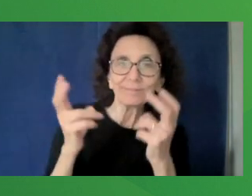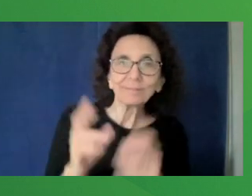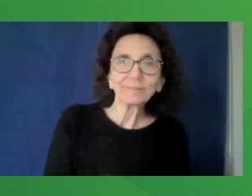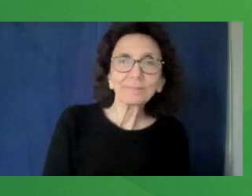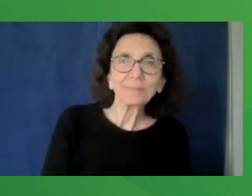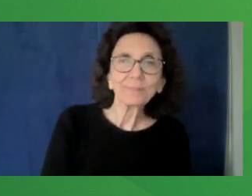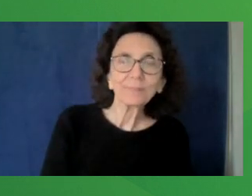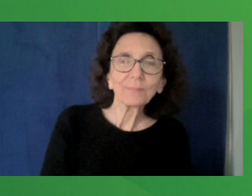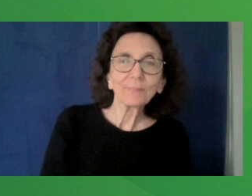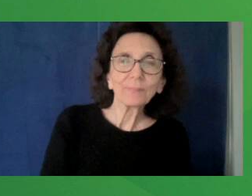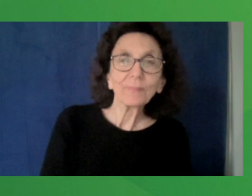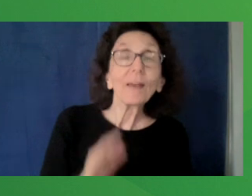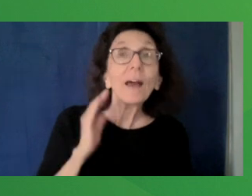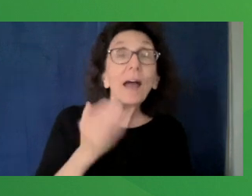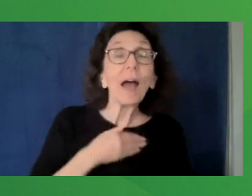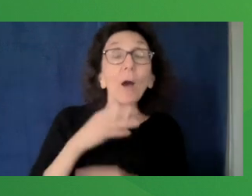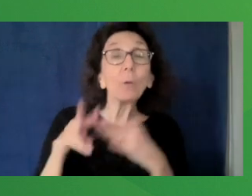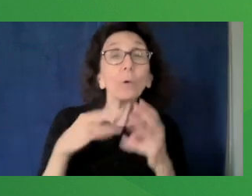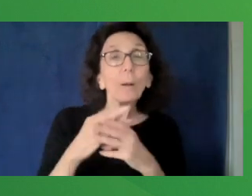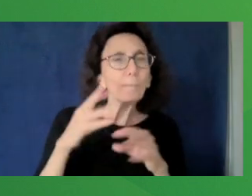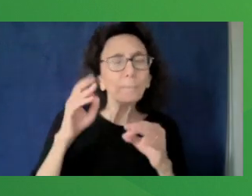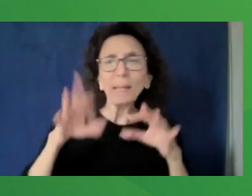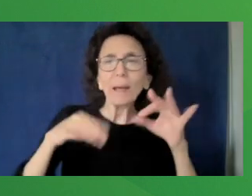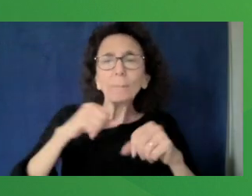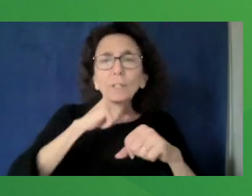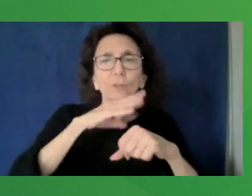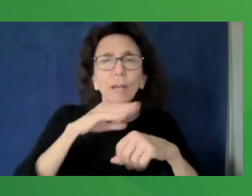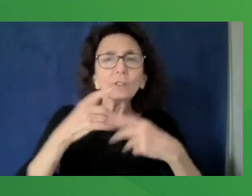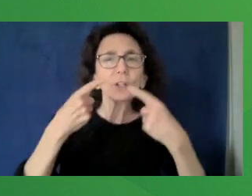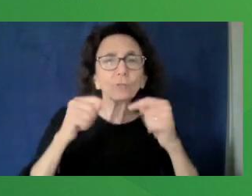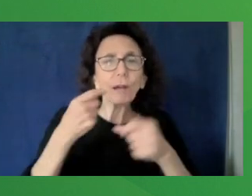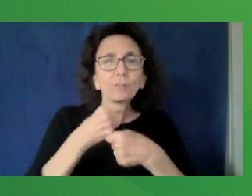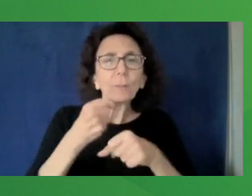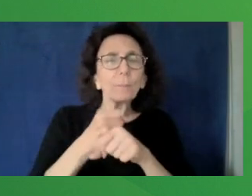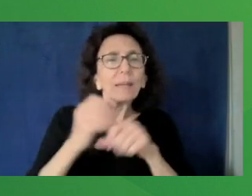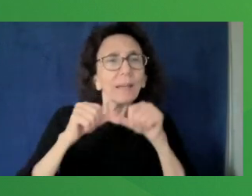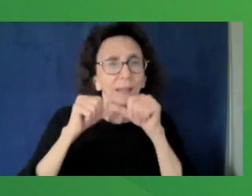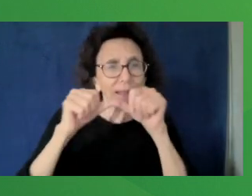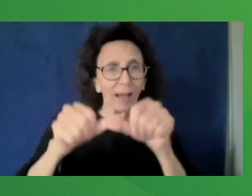Our world. Pick up the trash, they're trying to make this planet last. Plant more trees, it should